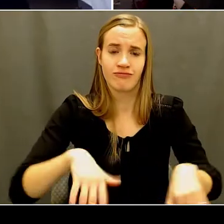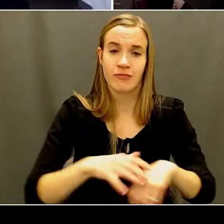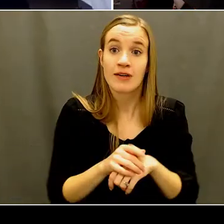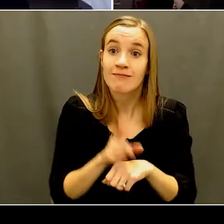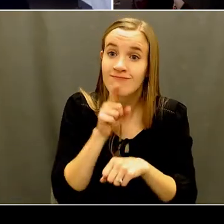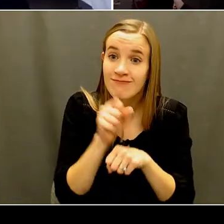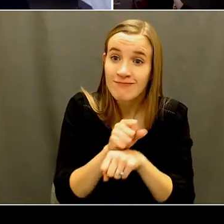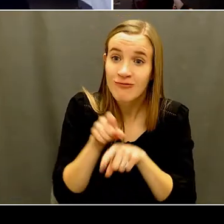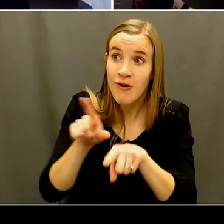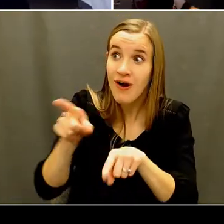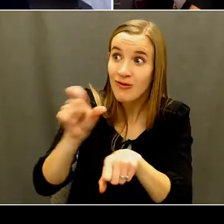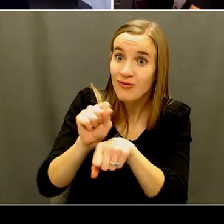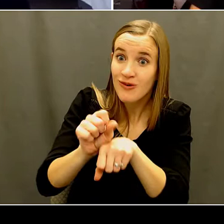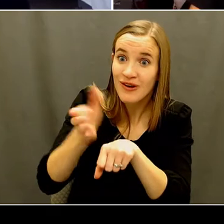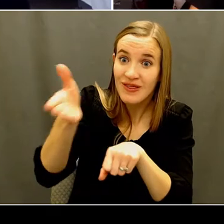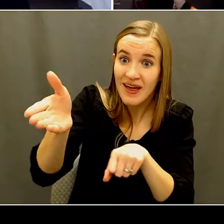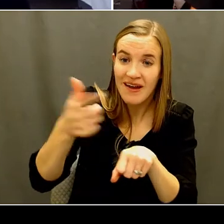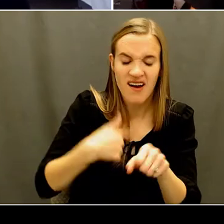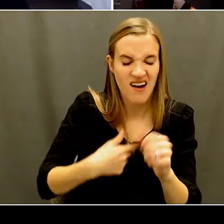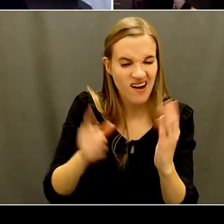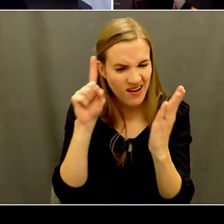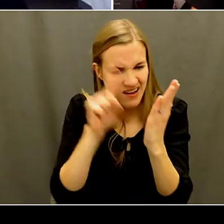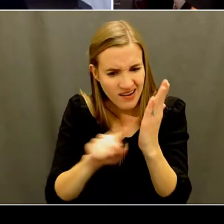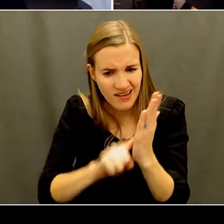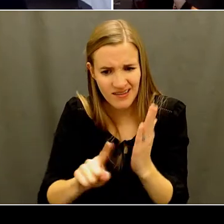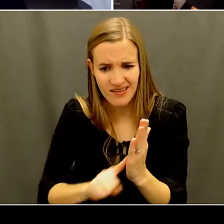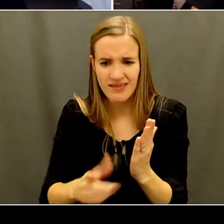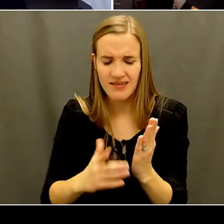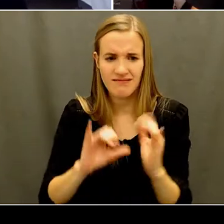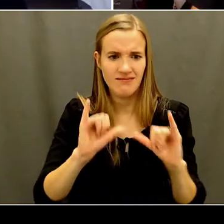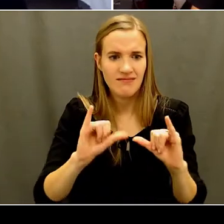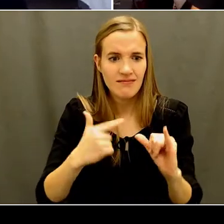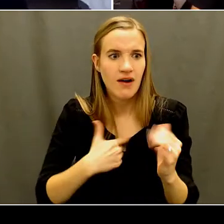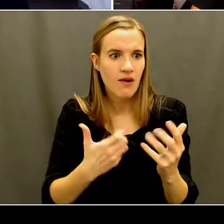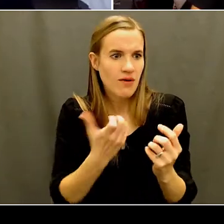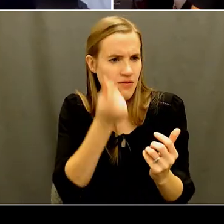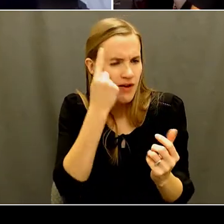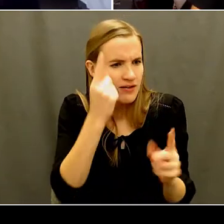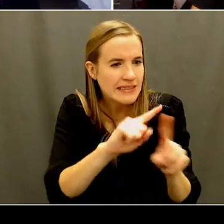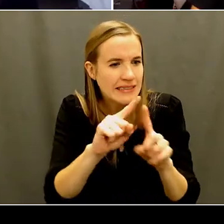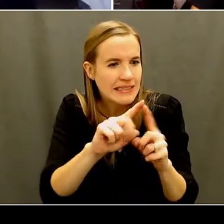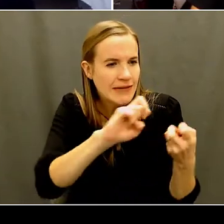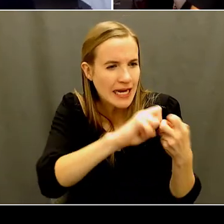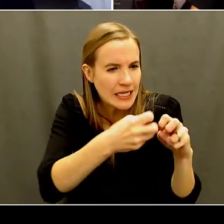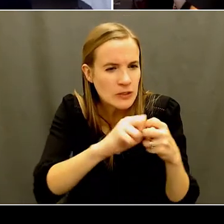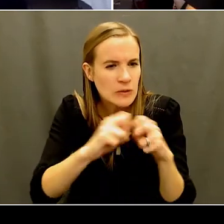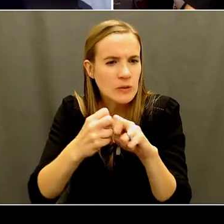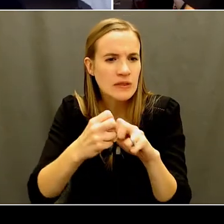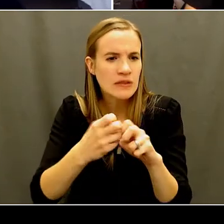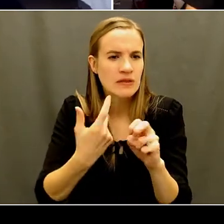solutions. But one of the things that, I know we've talked about this before, one